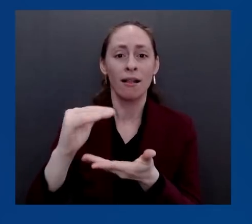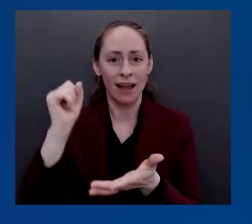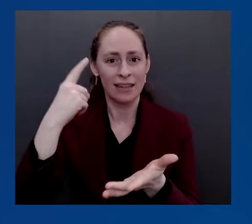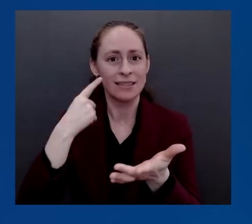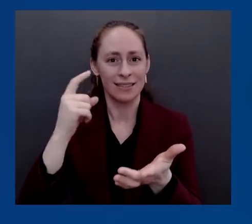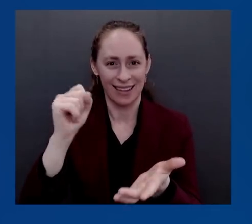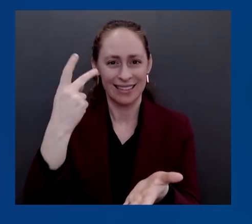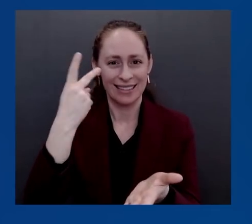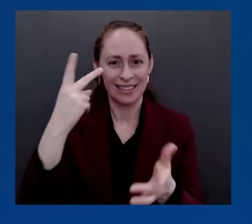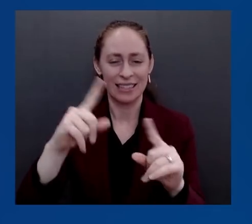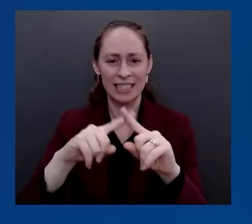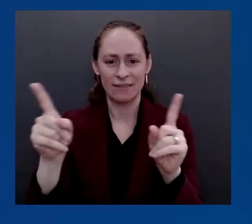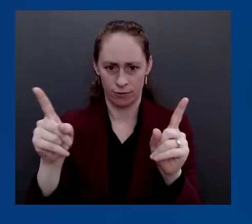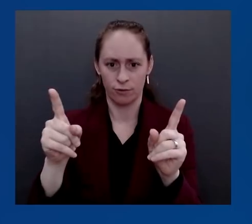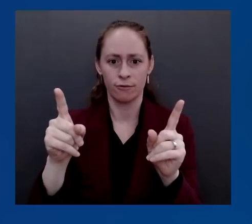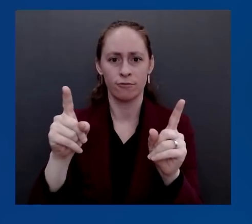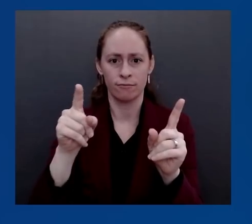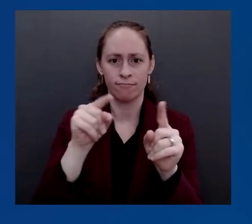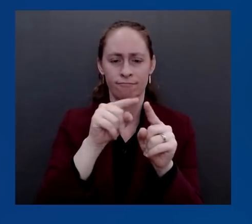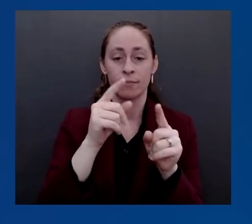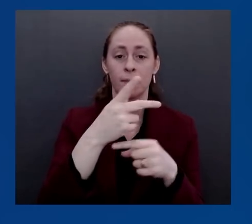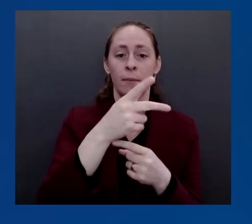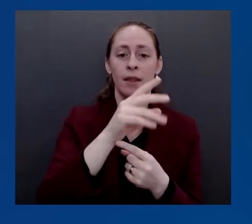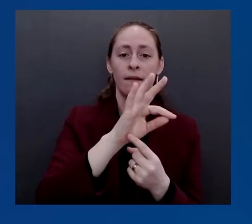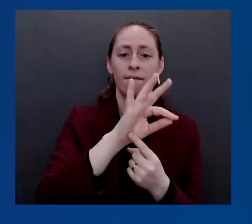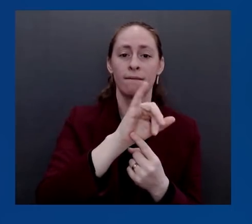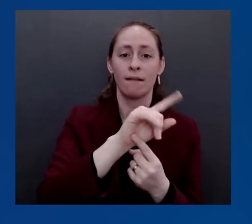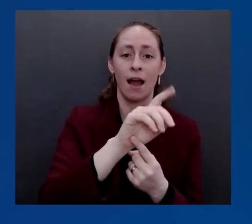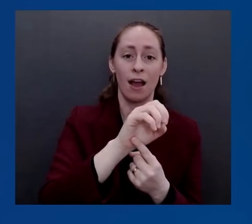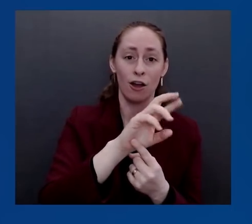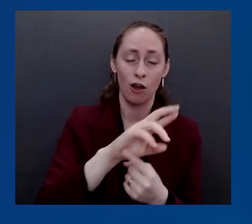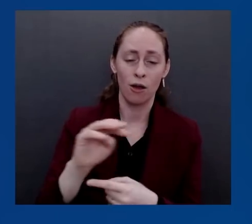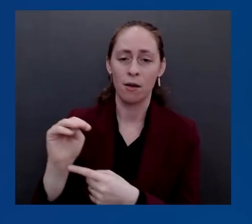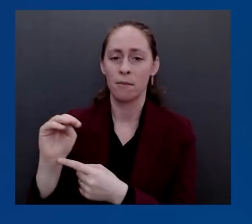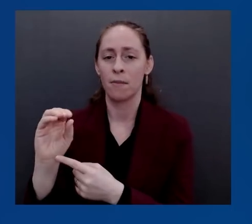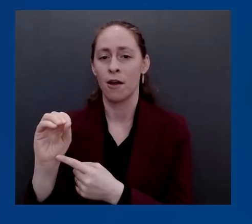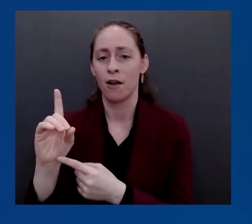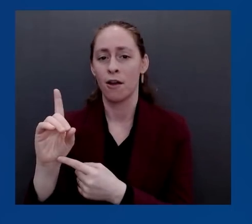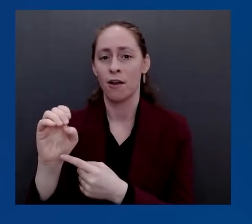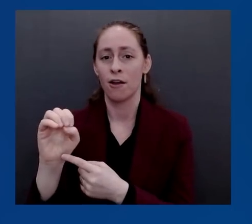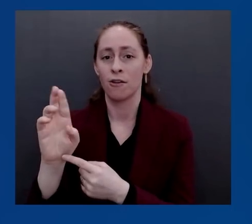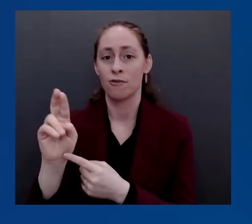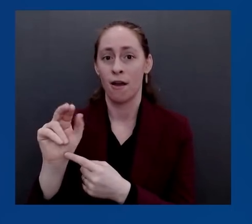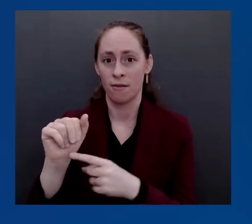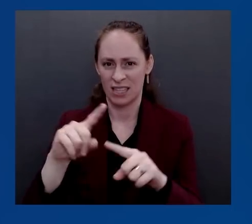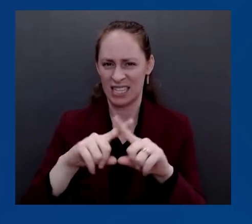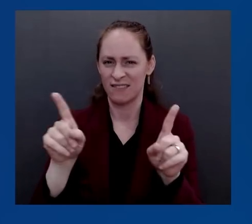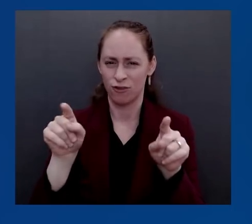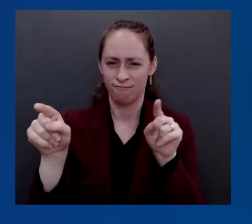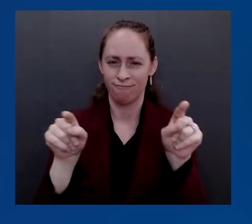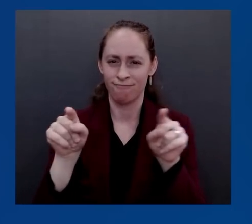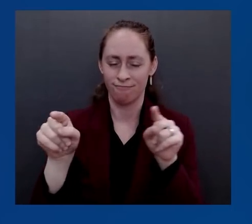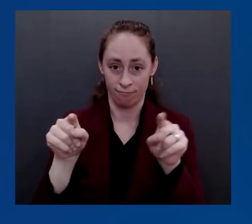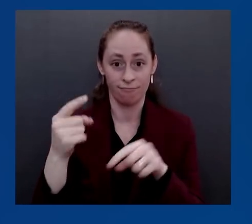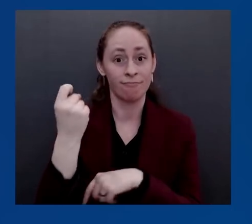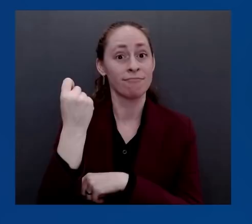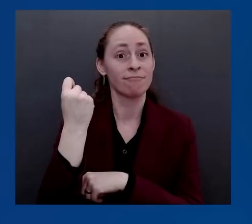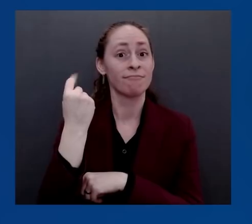although it goes down from the initial very high 90-plus percent -- it goes down to around 78 or 80 percent,